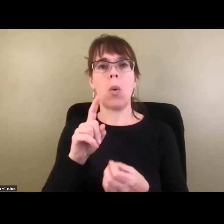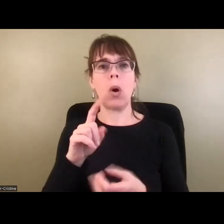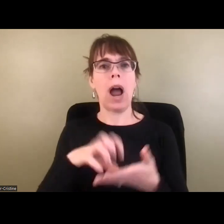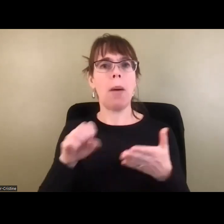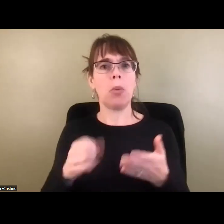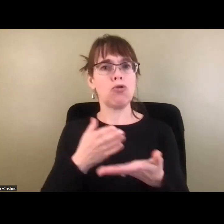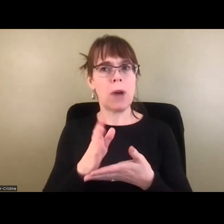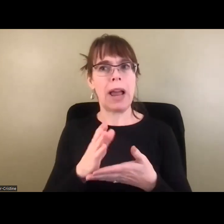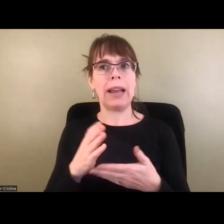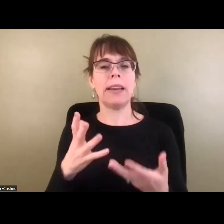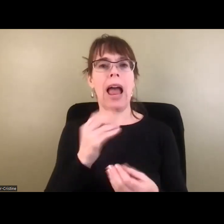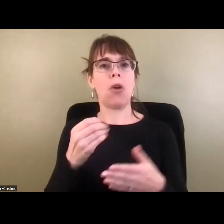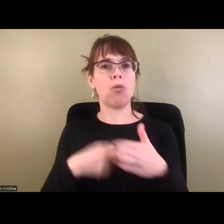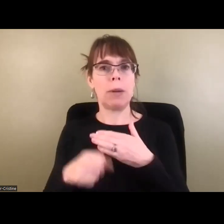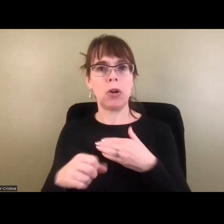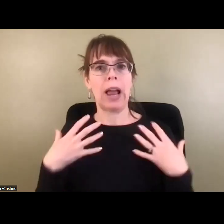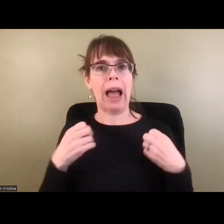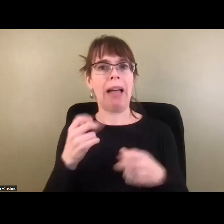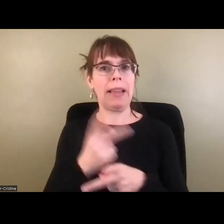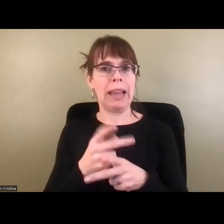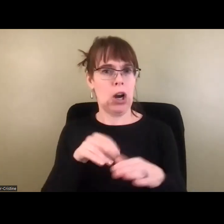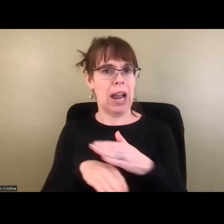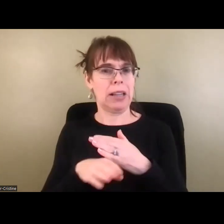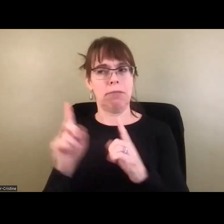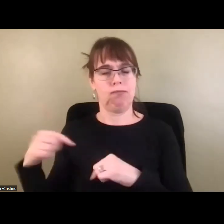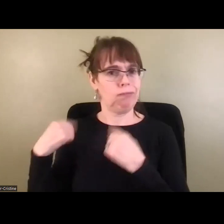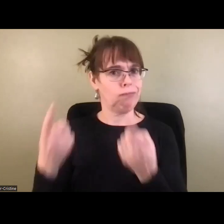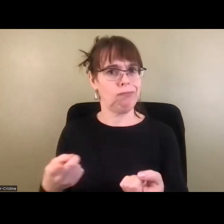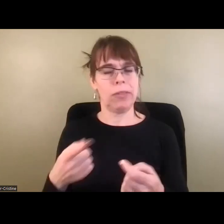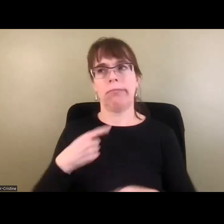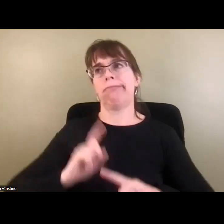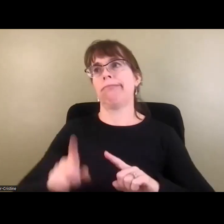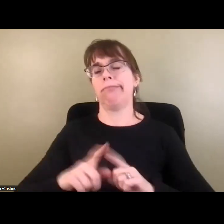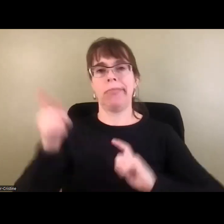reproductive health care access, for a long time. We've worn a lot of different hats, we were